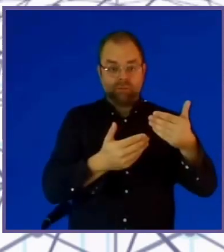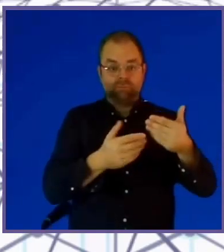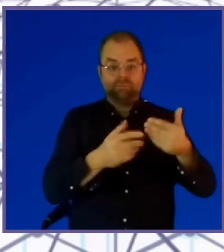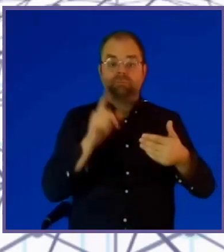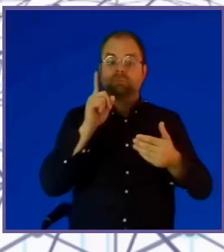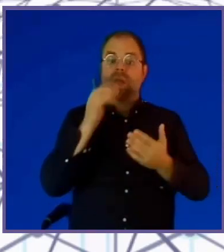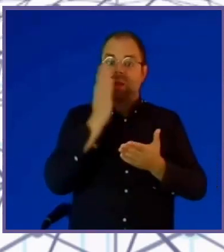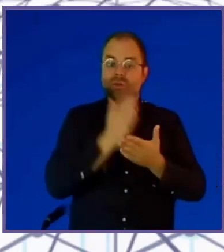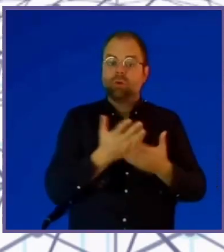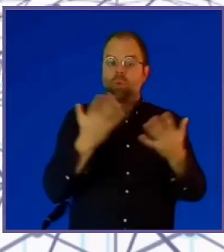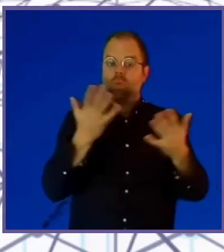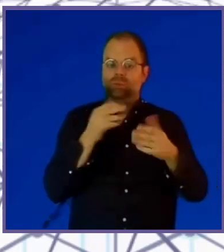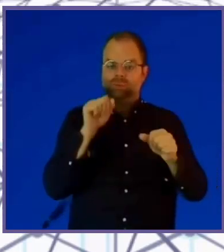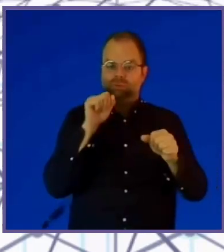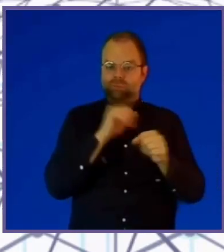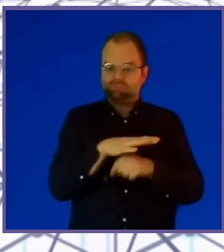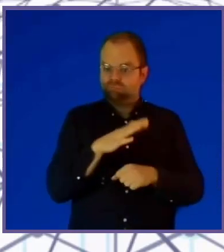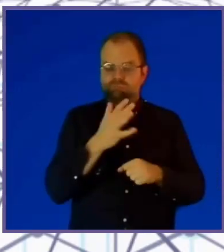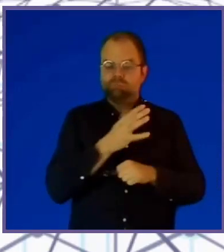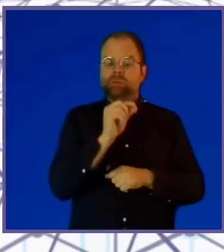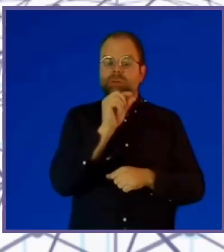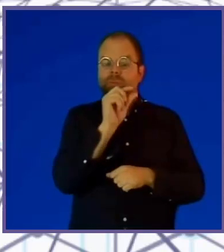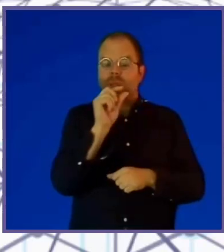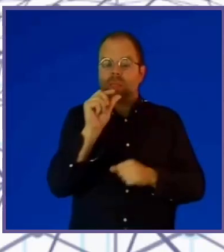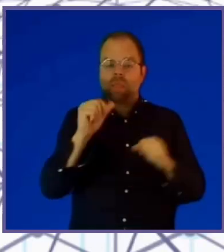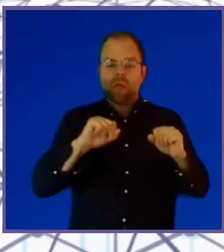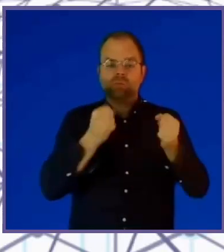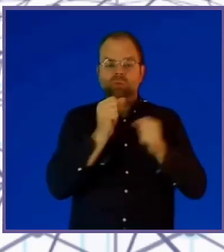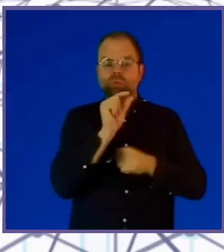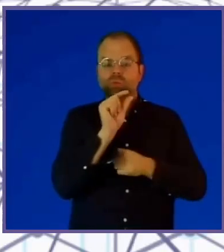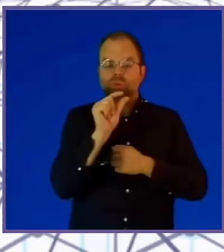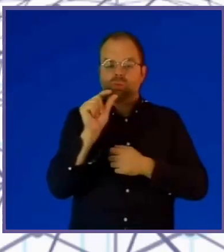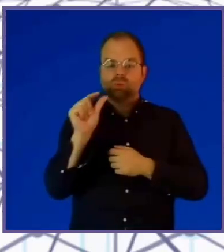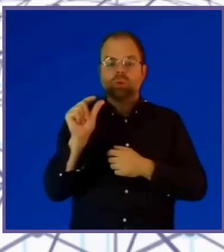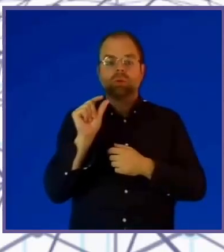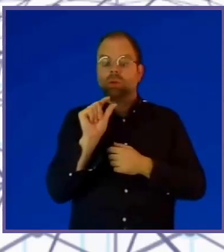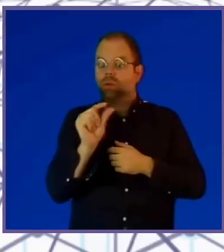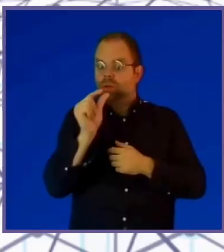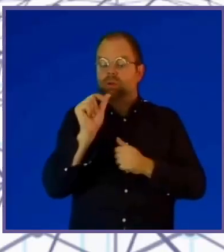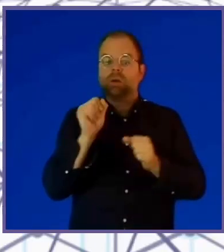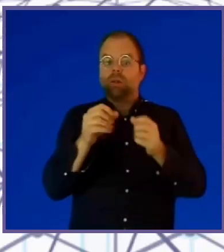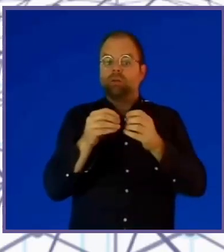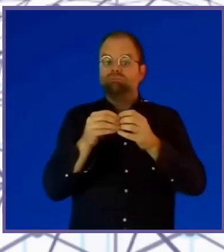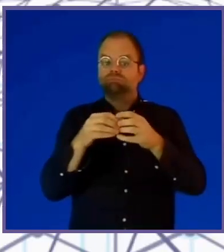Keep dreaming, keep creating, keep making things, and maybe one day your fantasy company